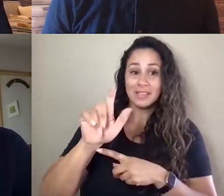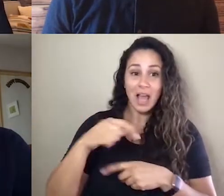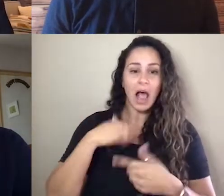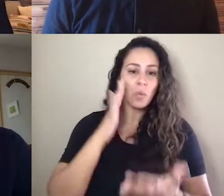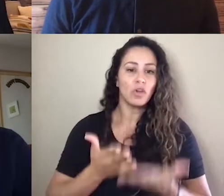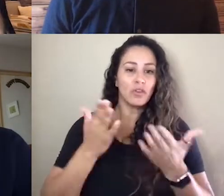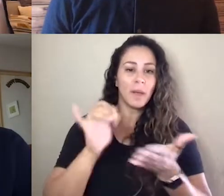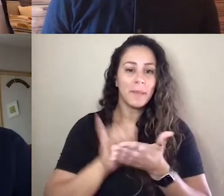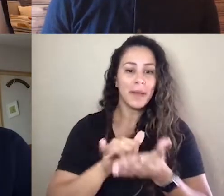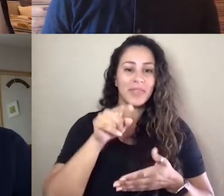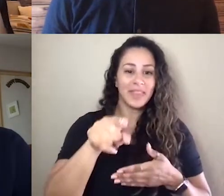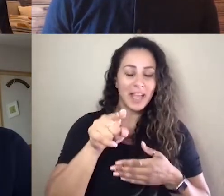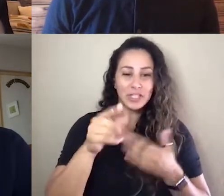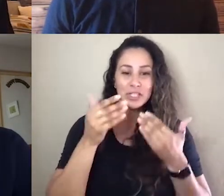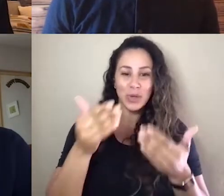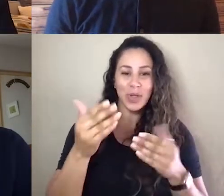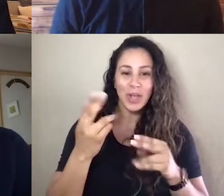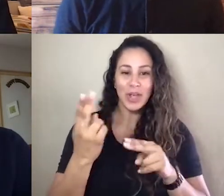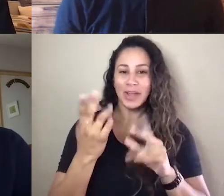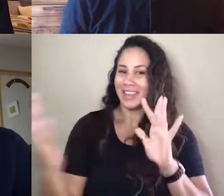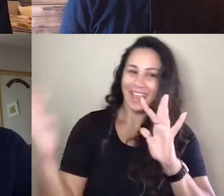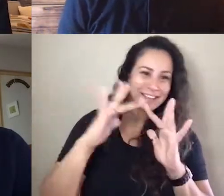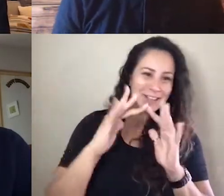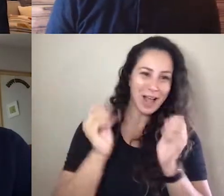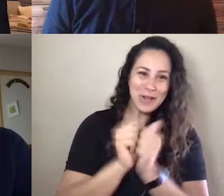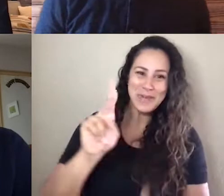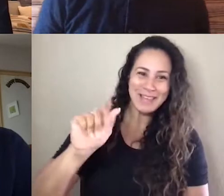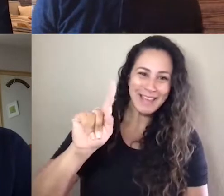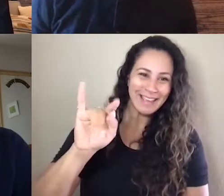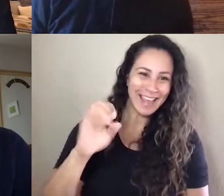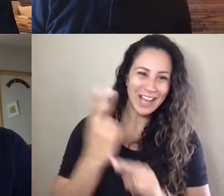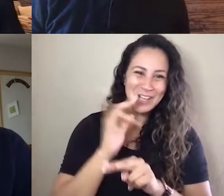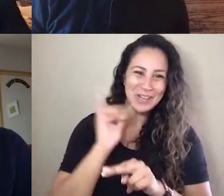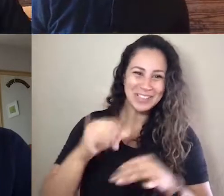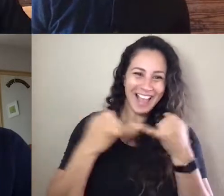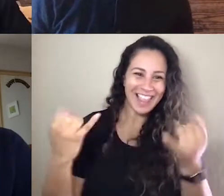STYLE TEMPO, RECOMMEND THAT YOU GET IN CONTACT WITH